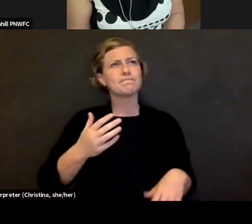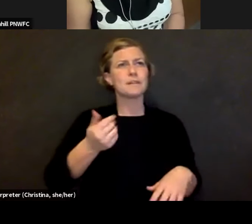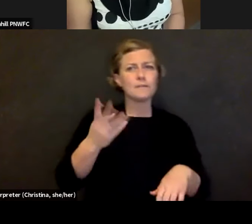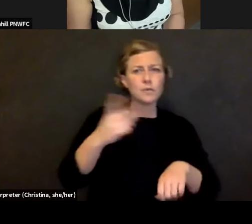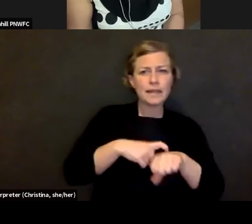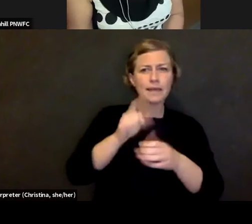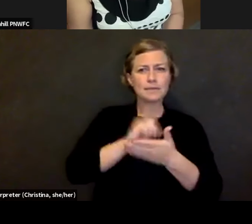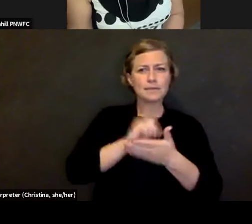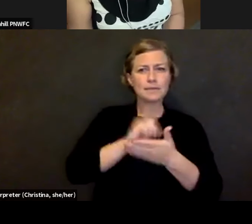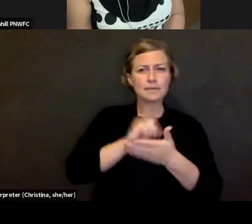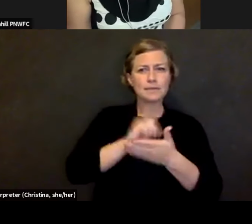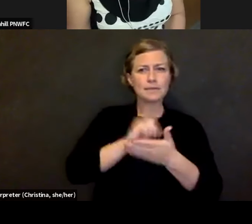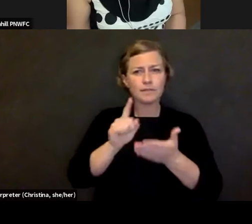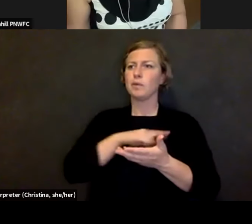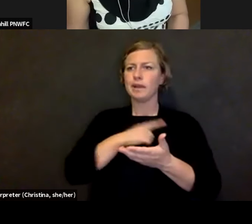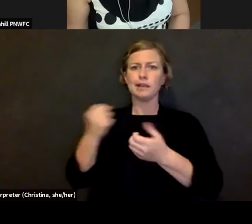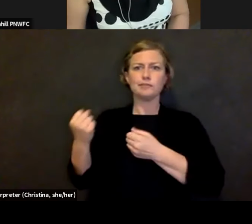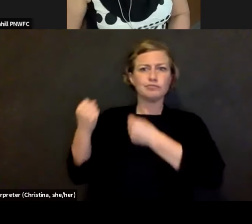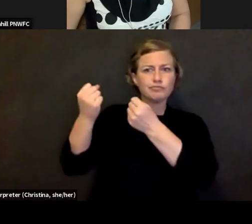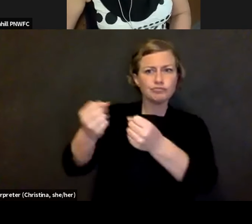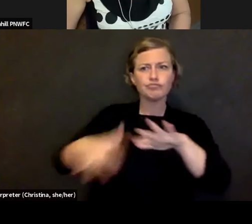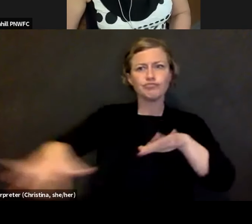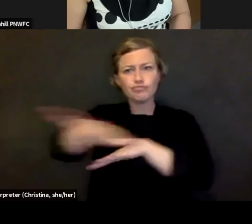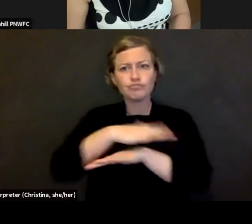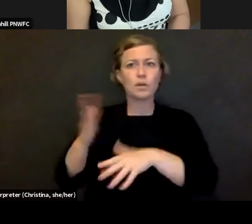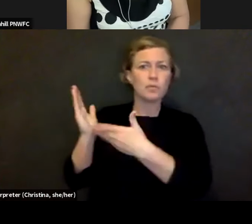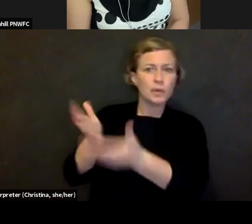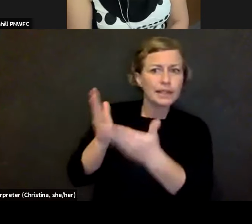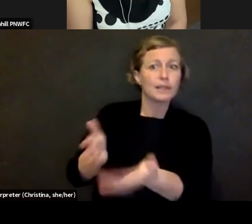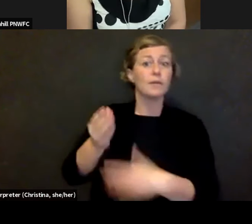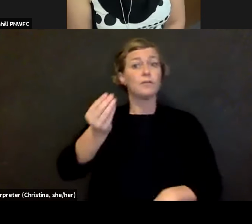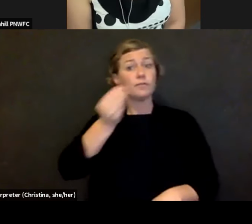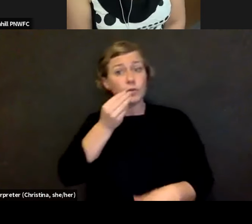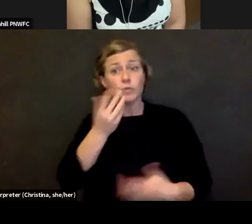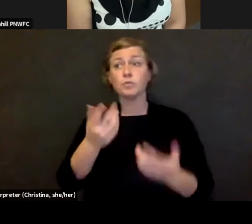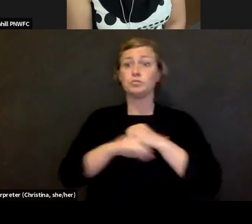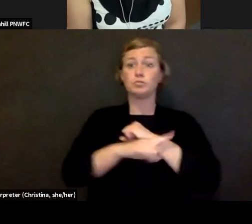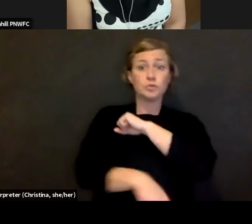impact. >> Let me think about this week. A couple of times a